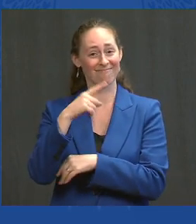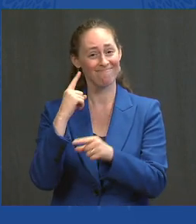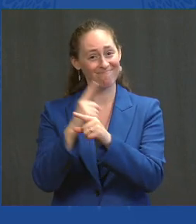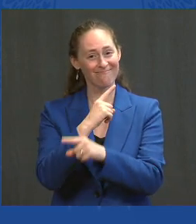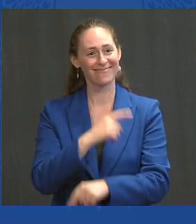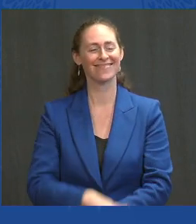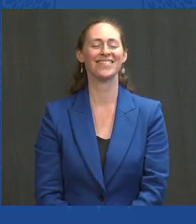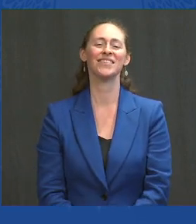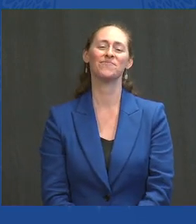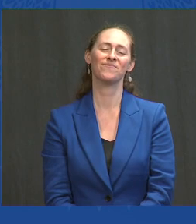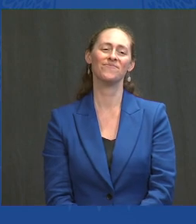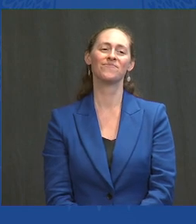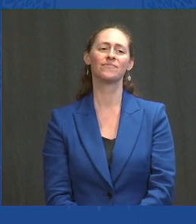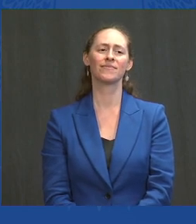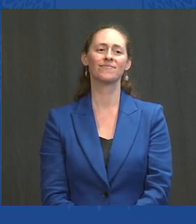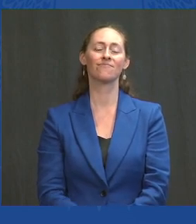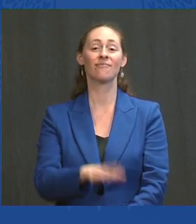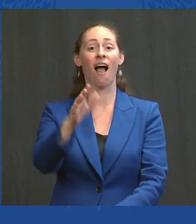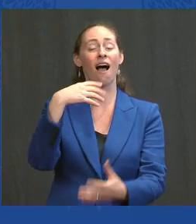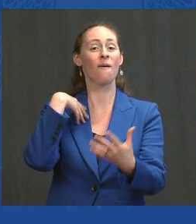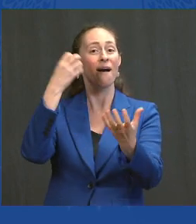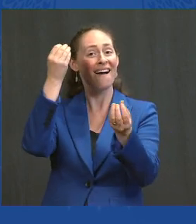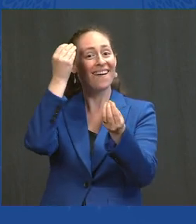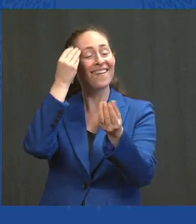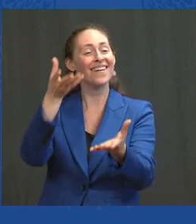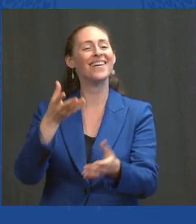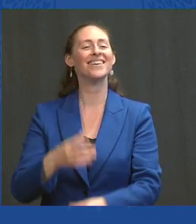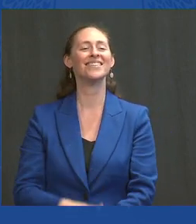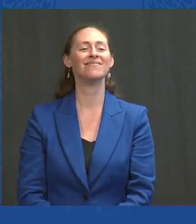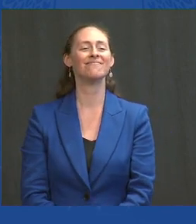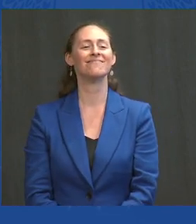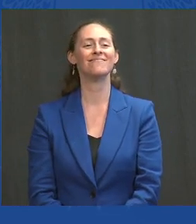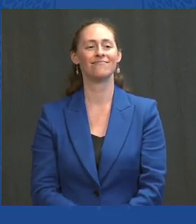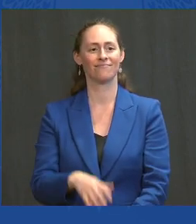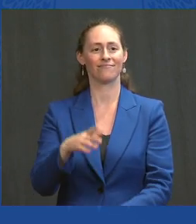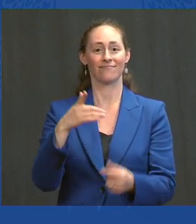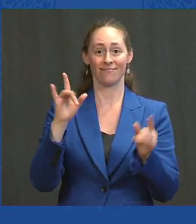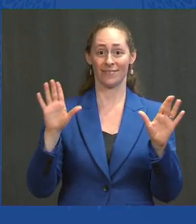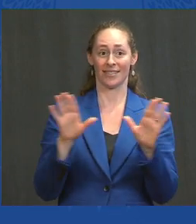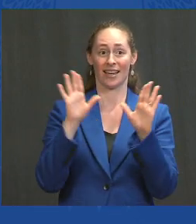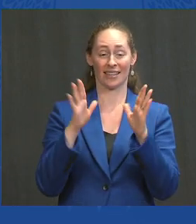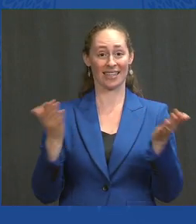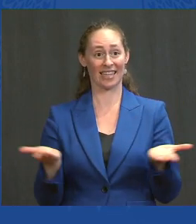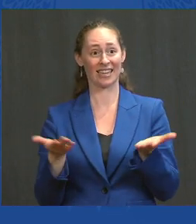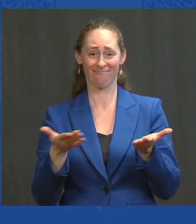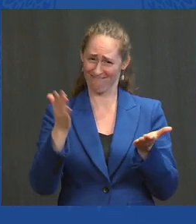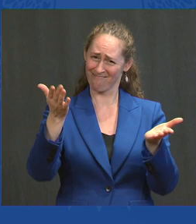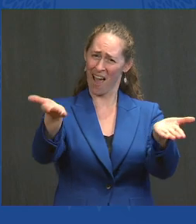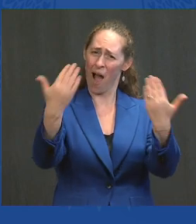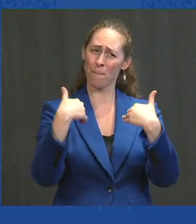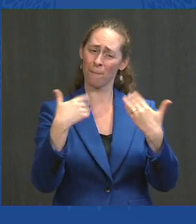and, by the way, if you're around on Sunday, we're going to -- you'll see the fireworks -- Fourth of July, our Independence Day.